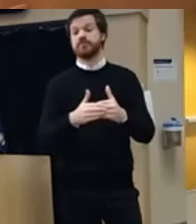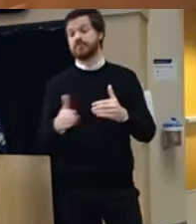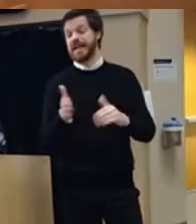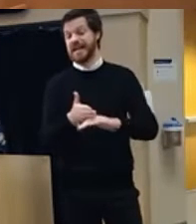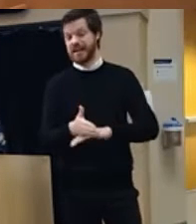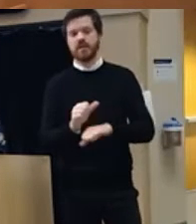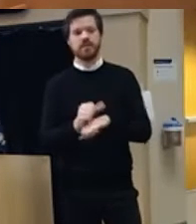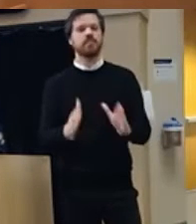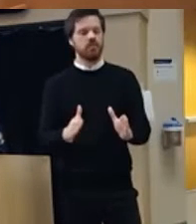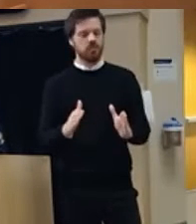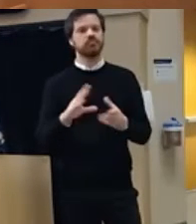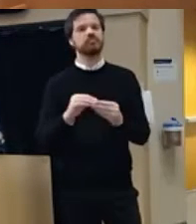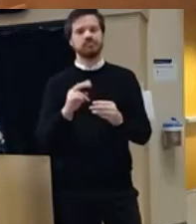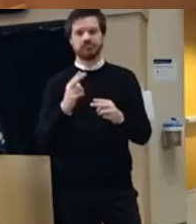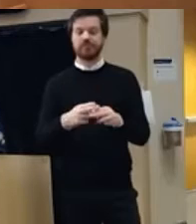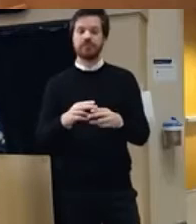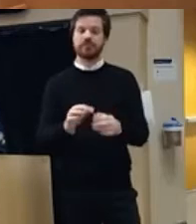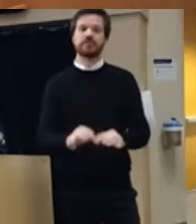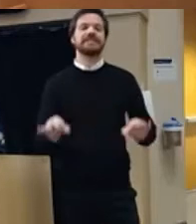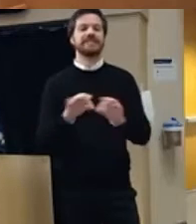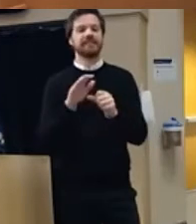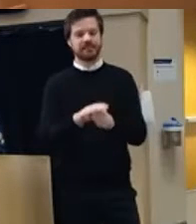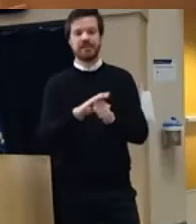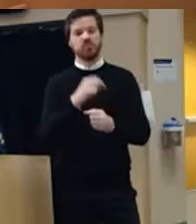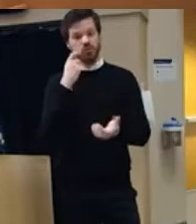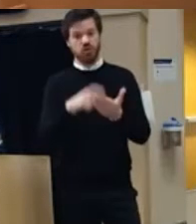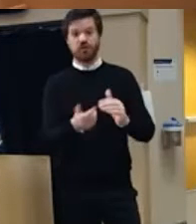have reported significant stressors and there's been a notable rise in mental health concerns